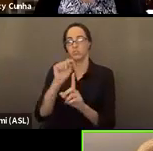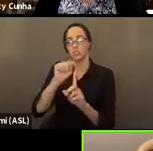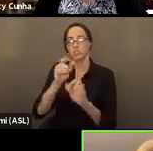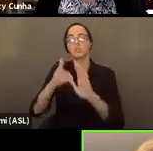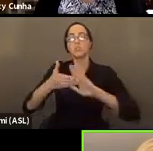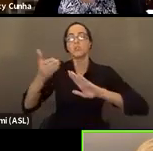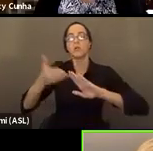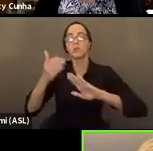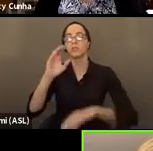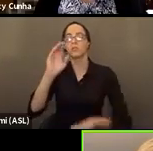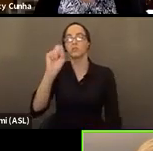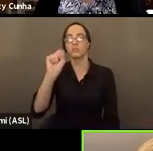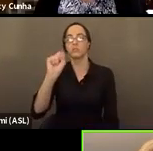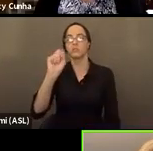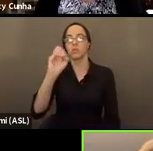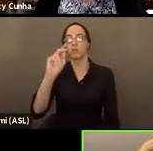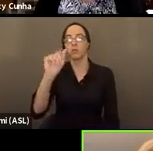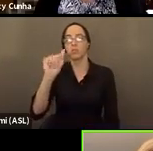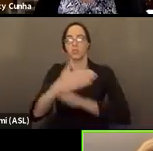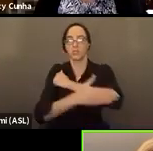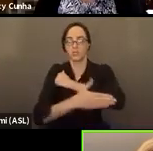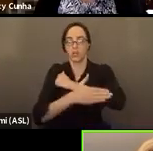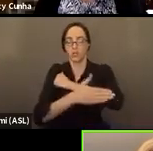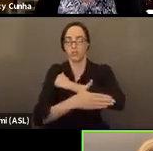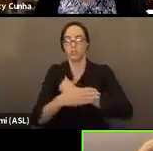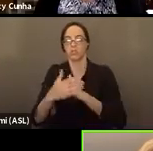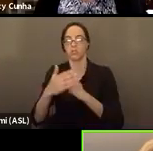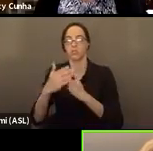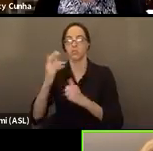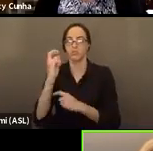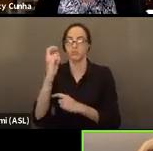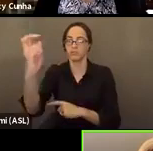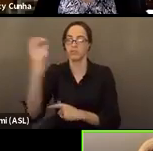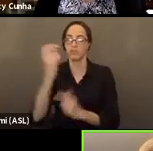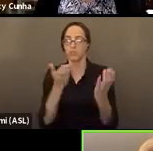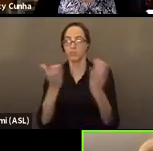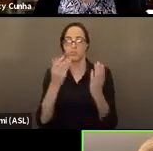non-profit leadership so we're so happy to have you april and i'll turn it over to you